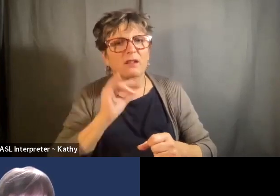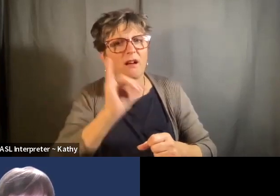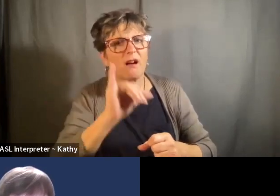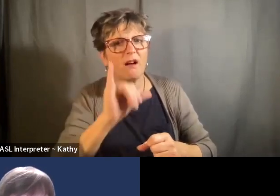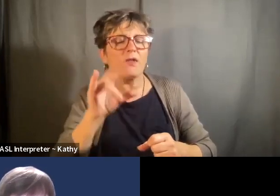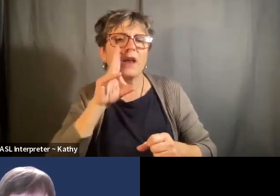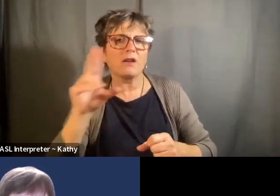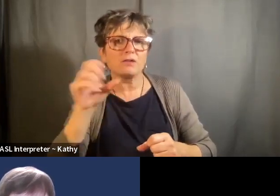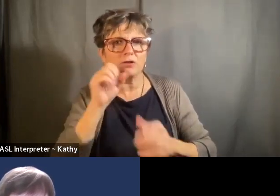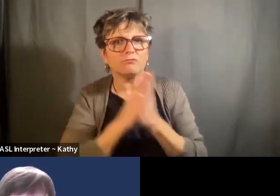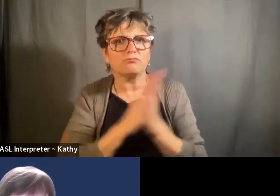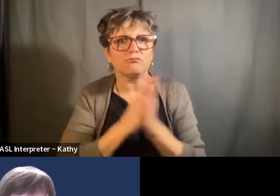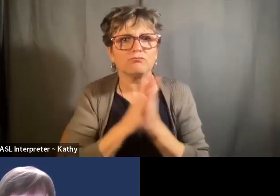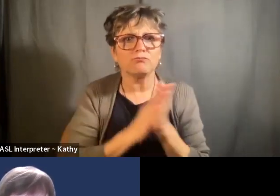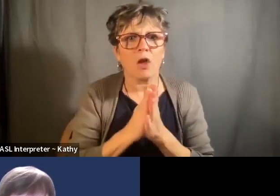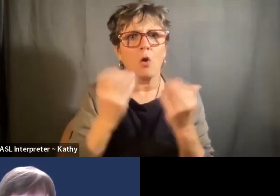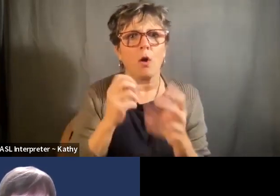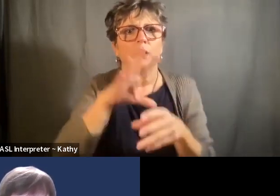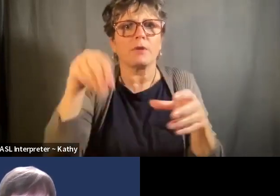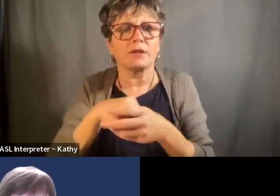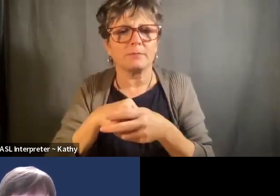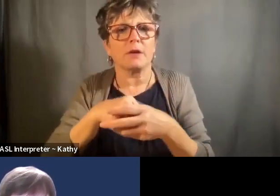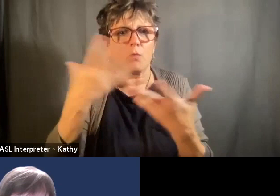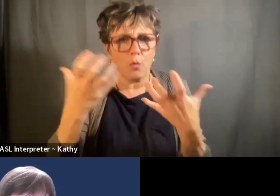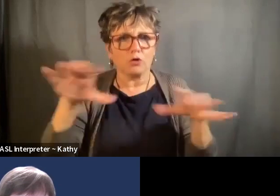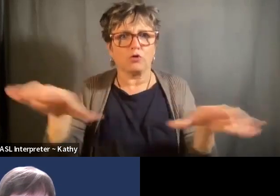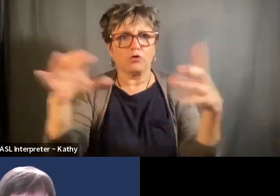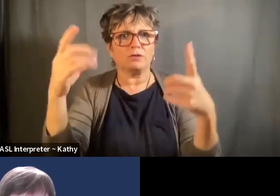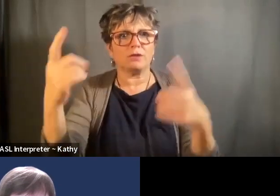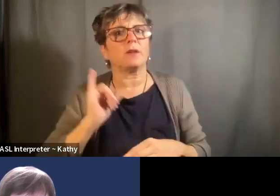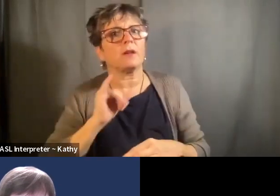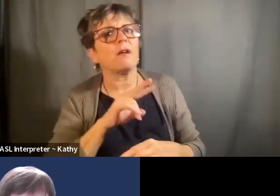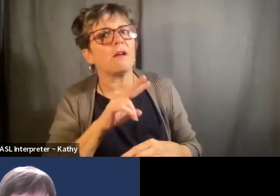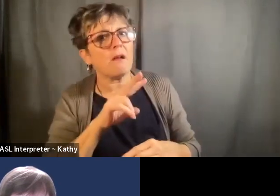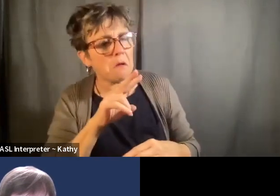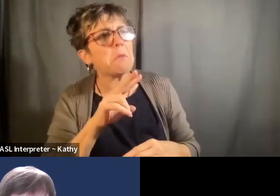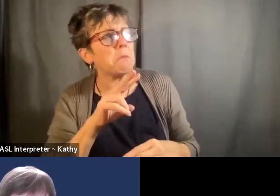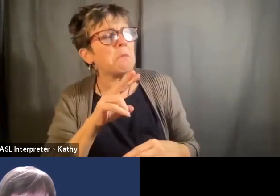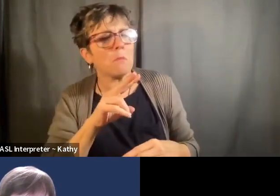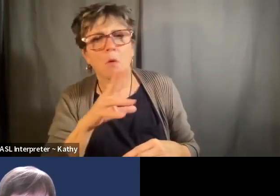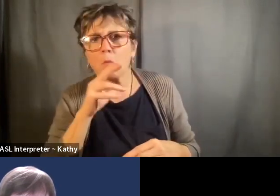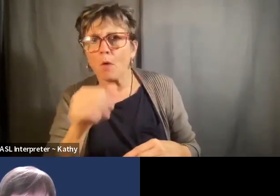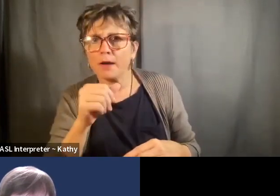participate, and so the more data that that RARE-X is able to capture as well to be